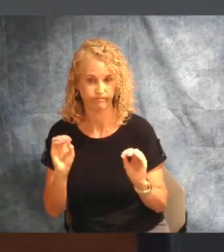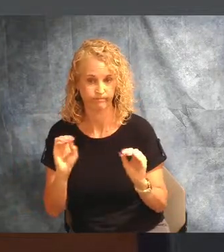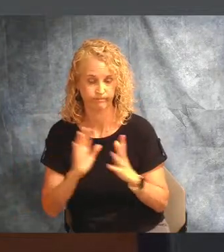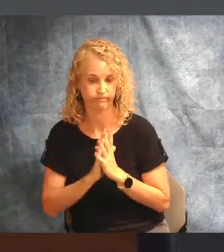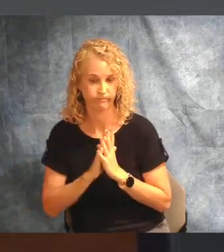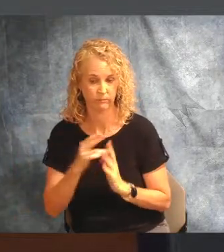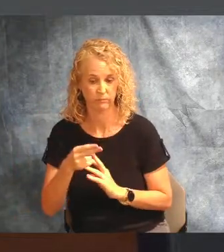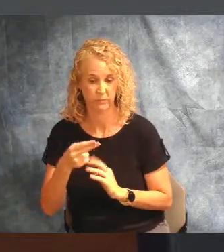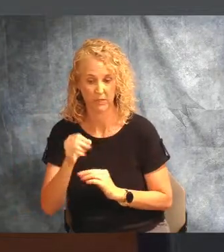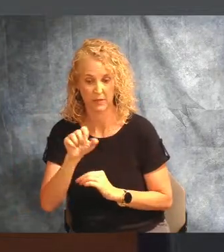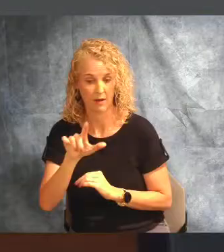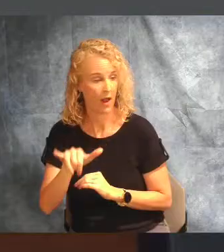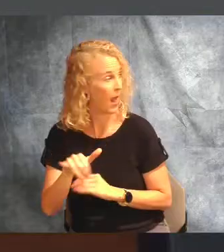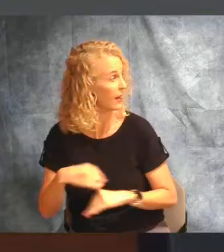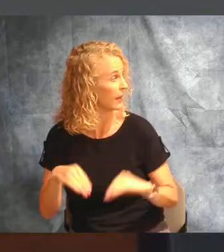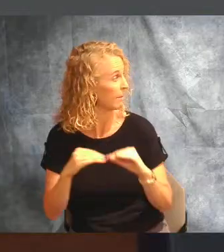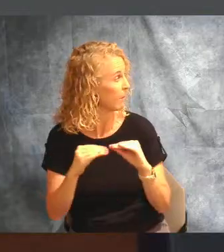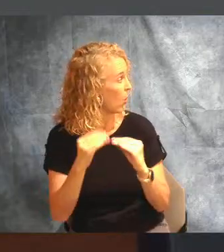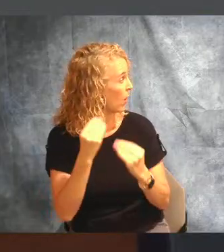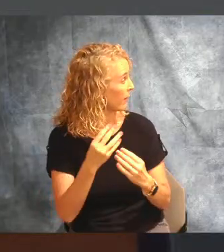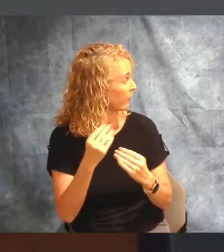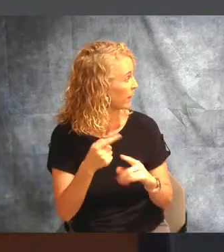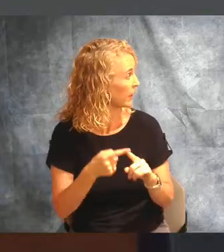Holly, I don't know if you have any additional information from MSD on this.